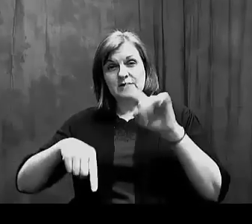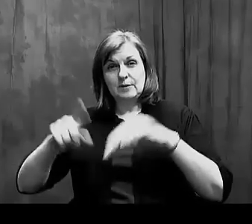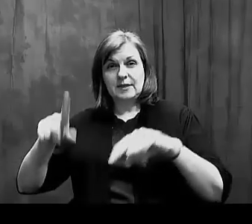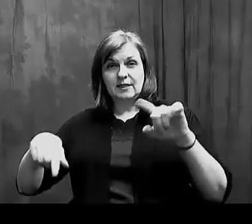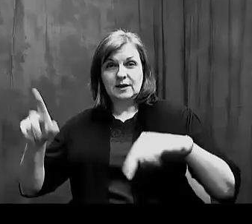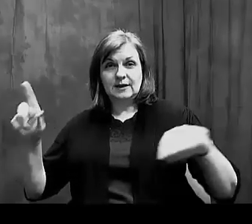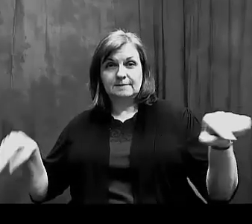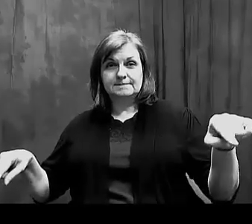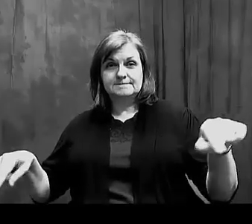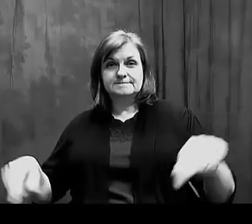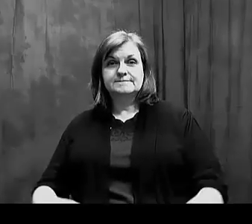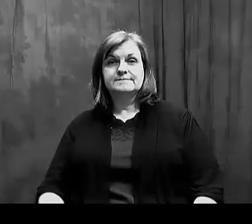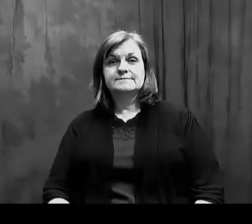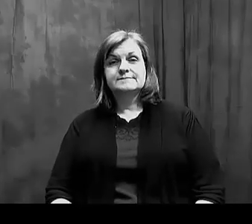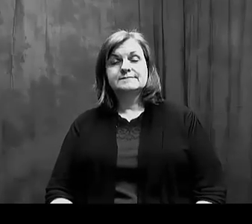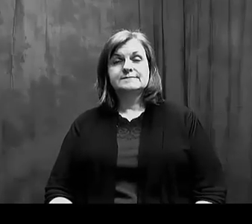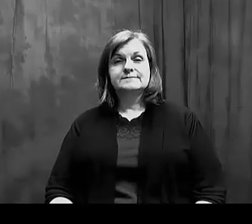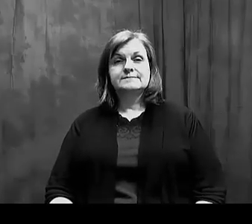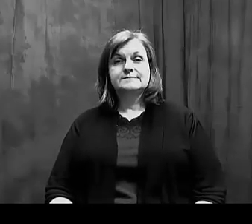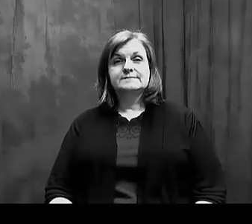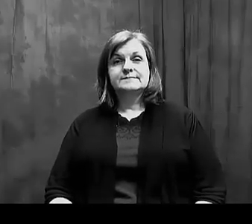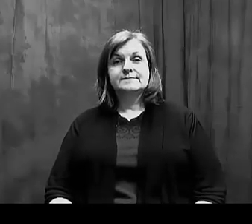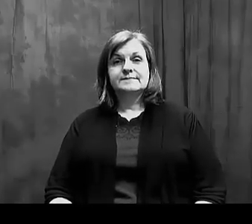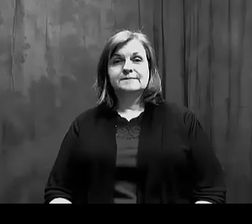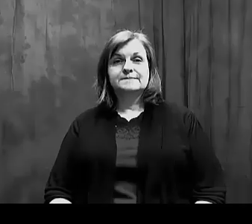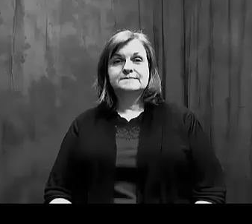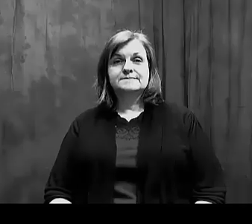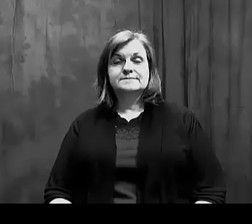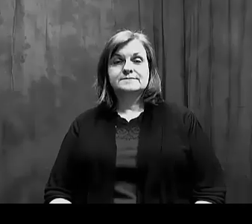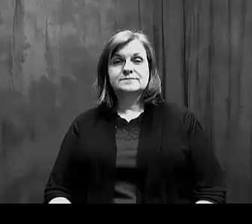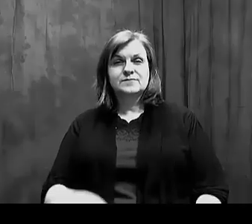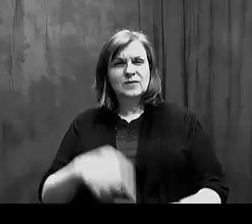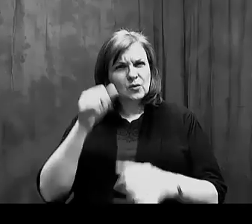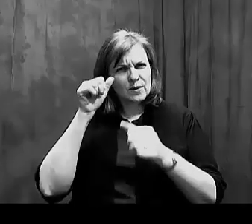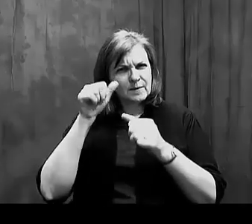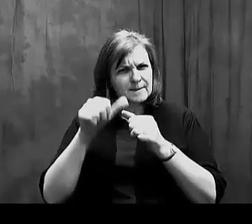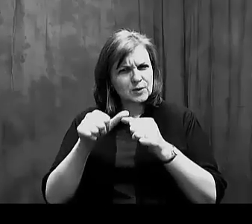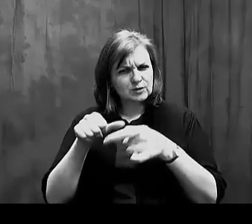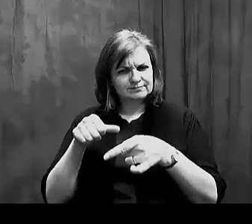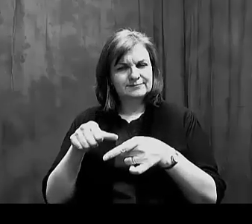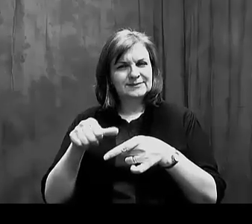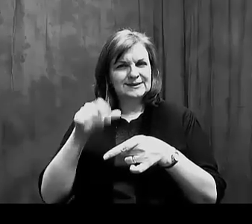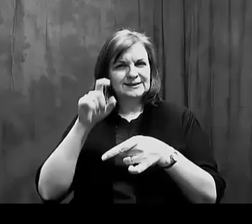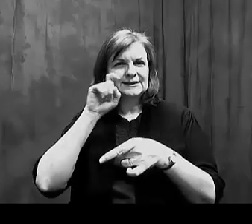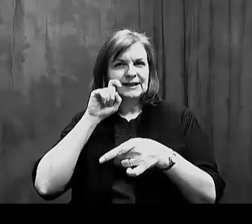when might an organism choose to produce eggs instead of reproducing asexually